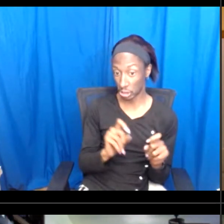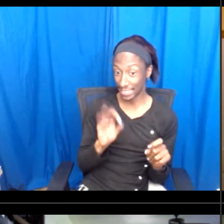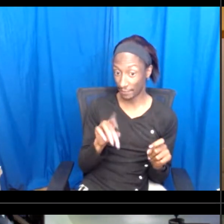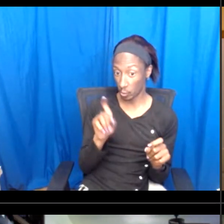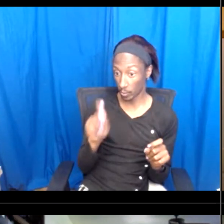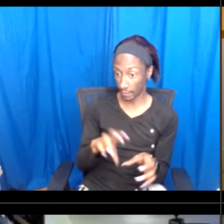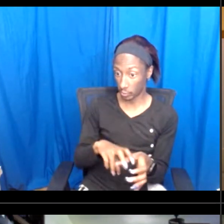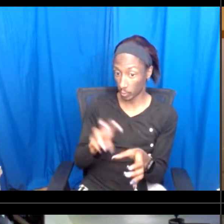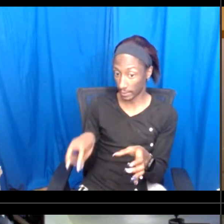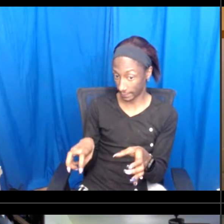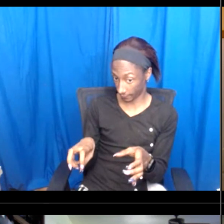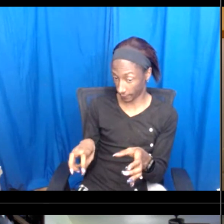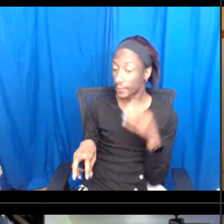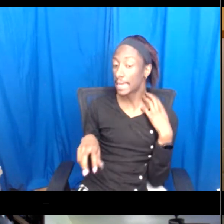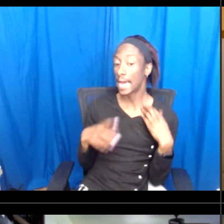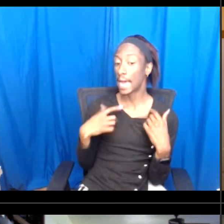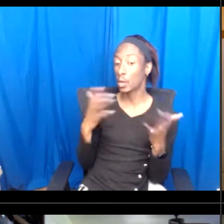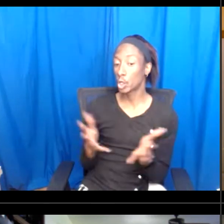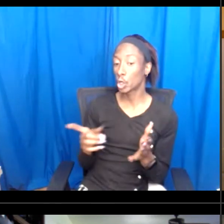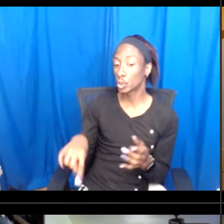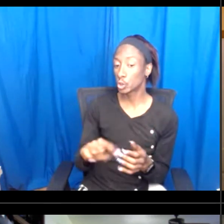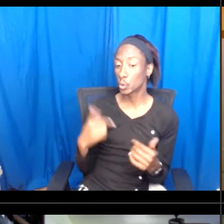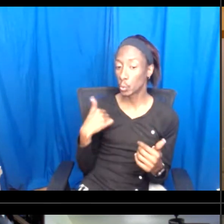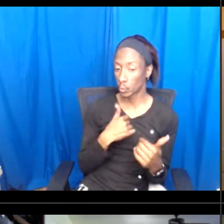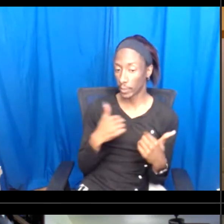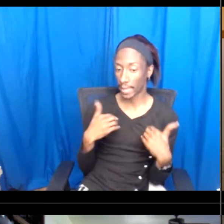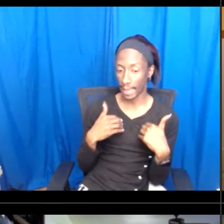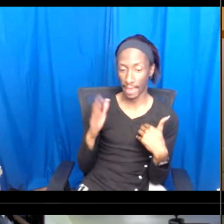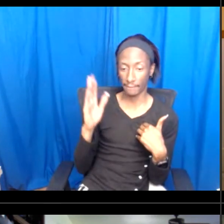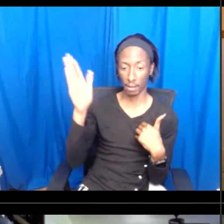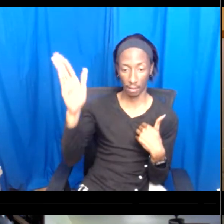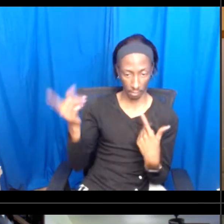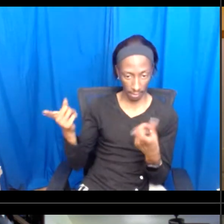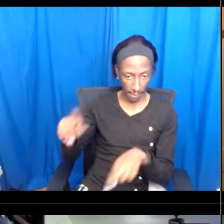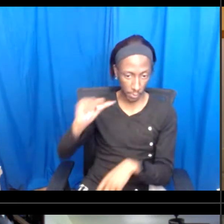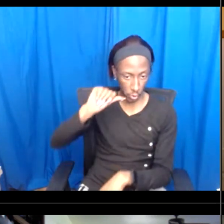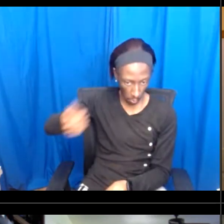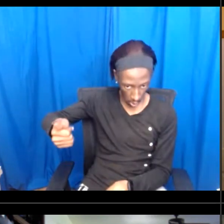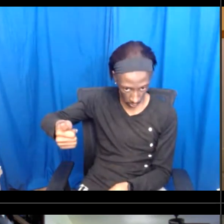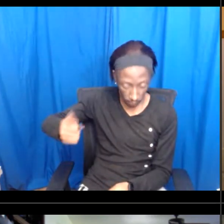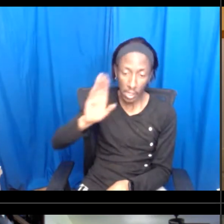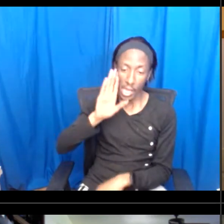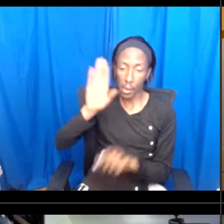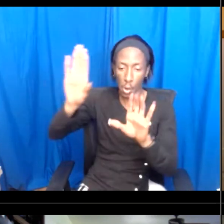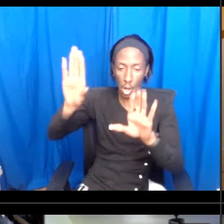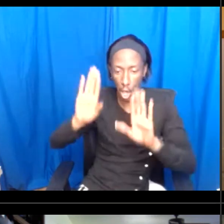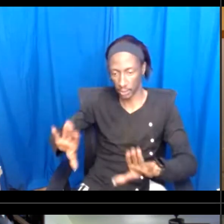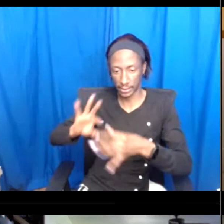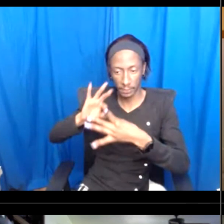I just want to encourage you we have a webinar coming up tomorrow. It's going to to be awesome. And it's all about weather forecasting.